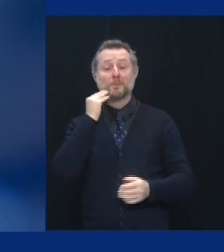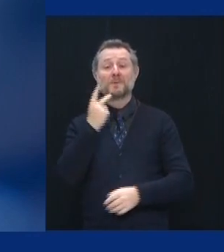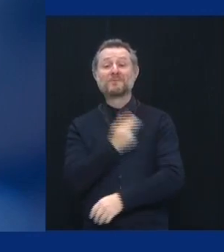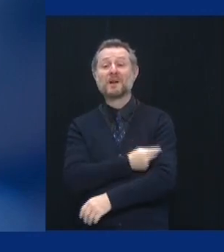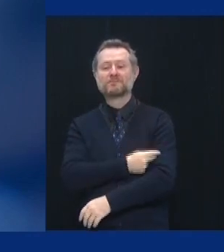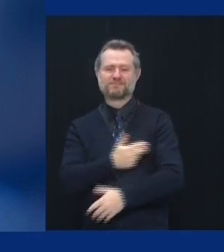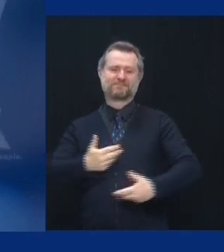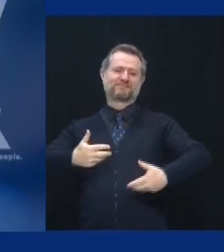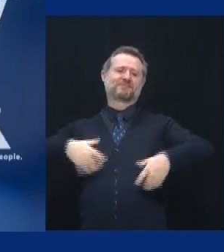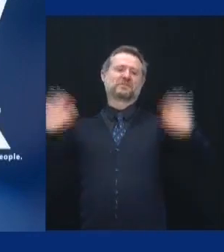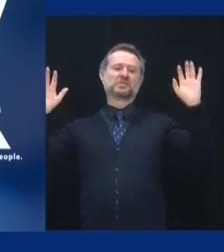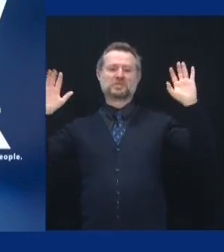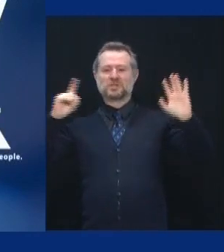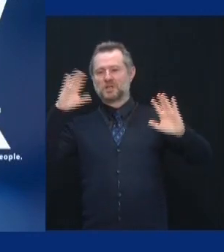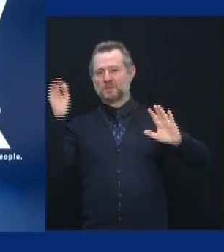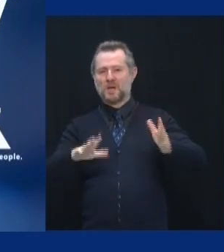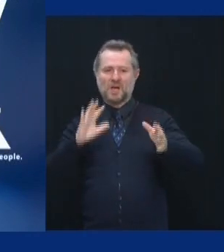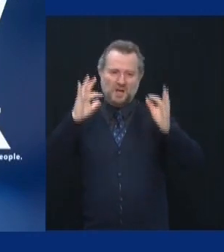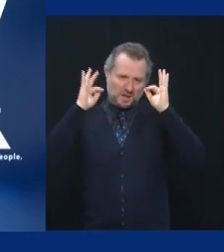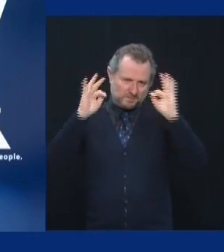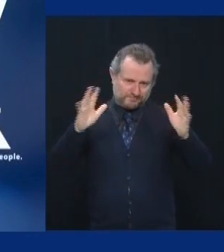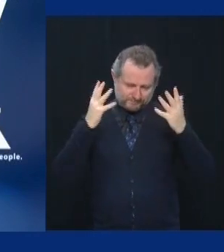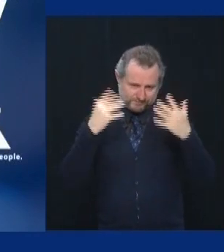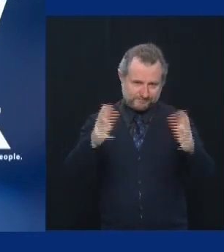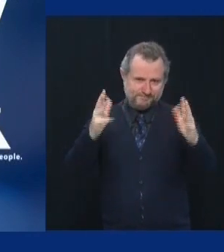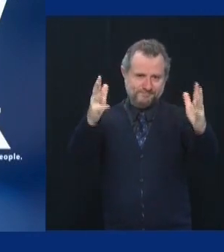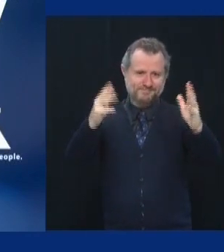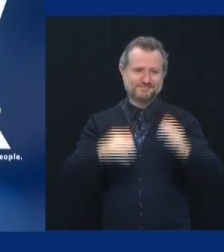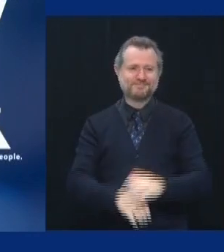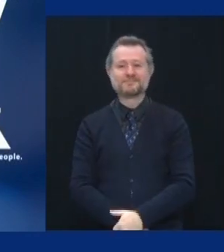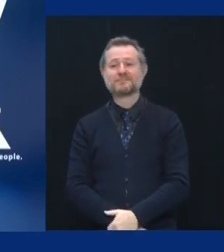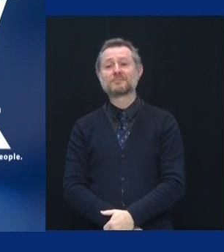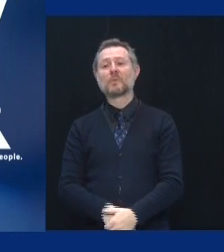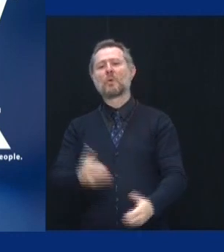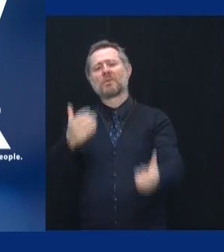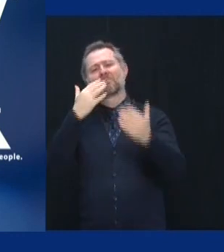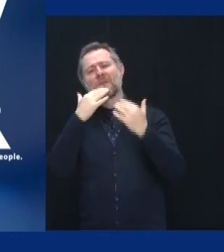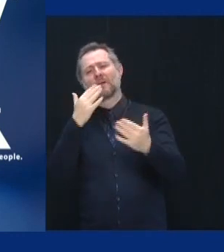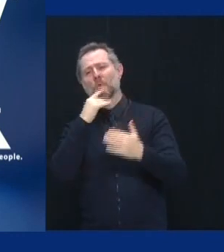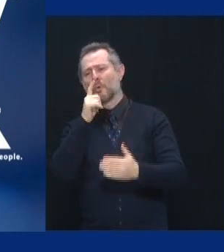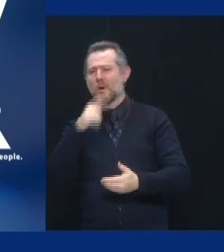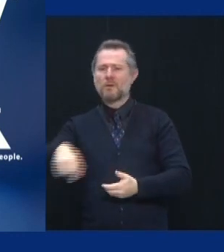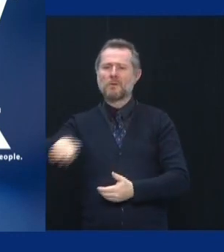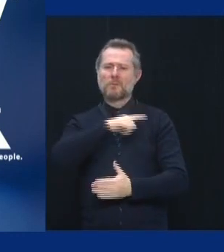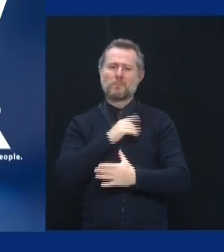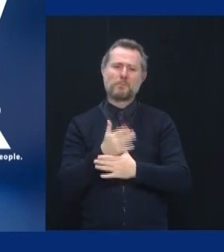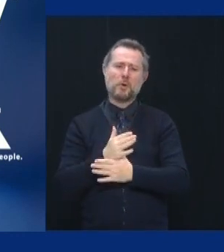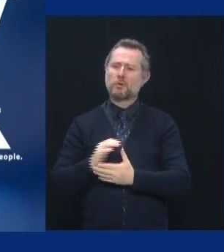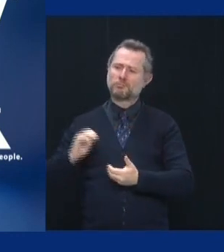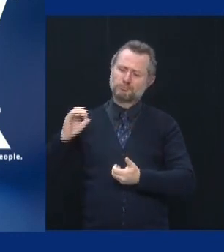SO, THOSE WHO CAN VACCINATE FASTER WILL GET MORE OF THE NEW ALLOCATION. 100% OF THE NURSING FACILITIES HAVE HAD THEIR DAY ONE, FIRST